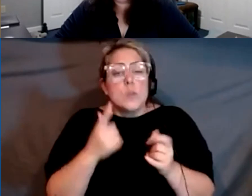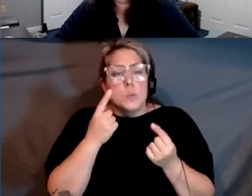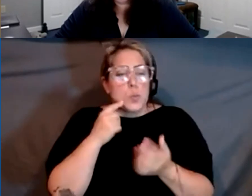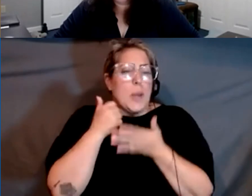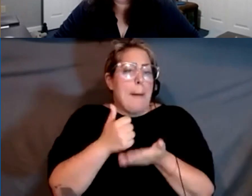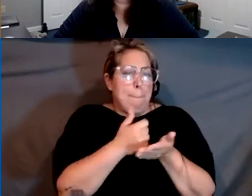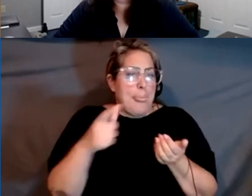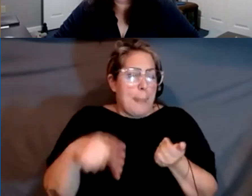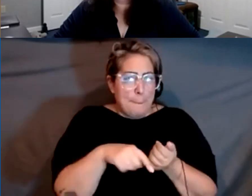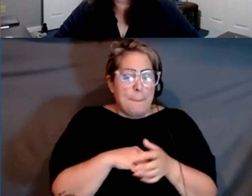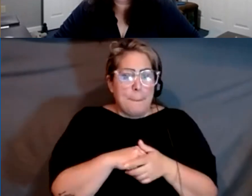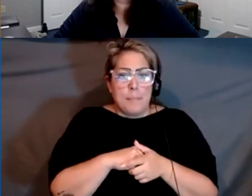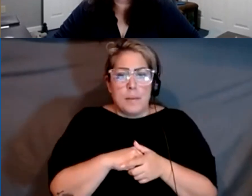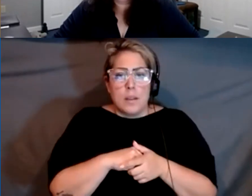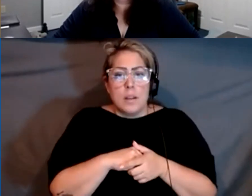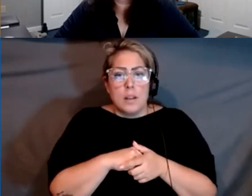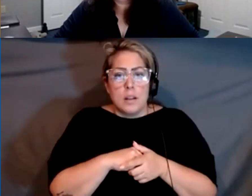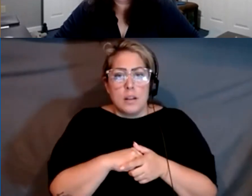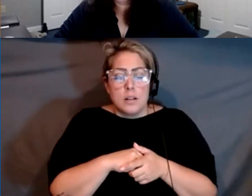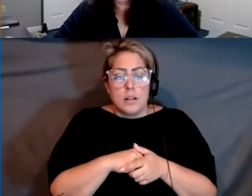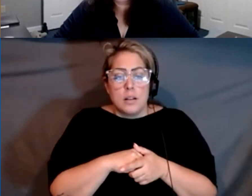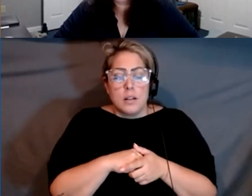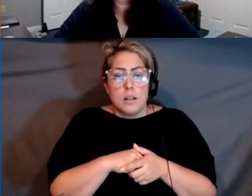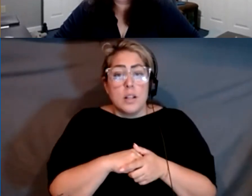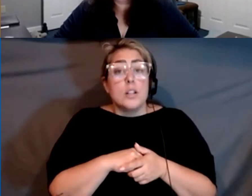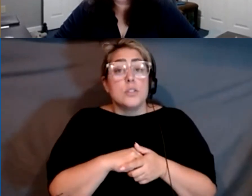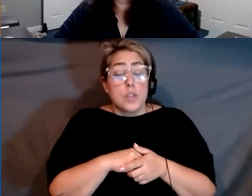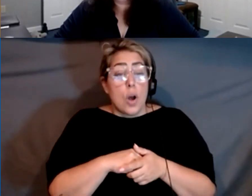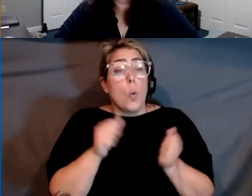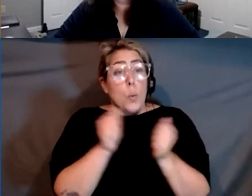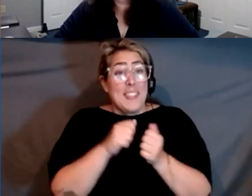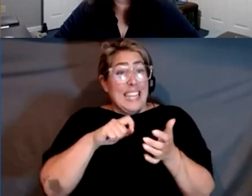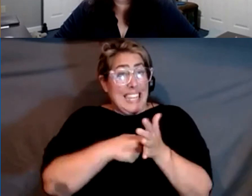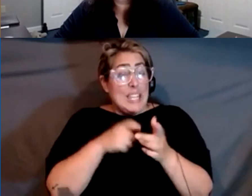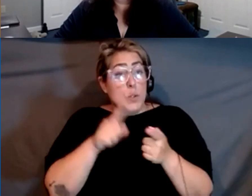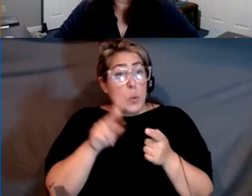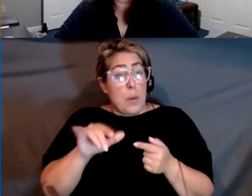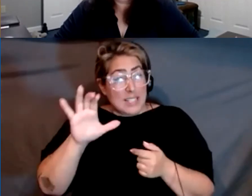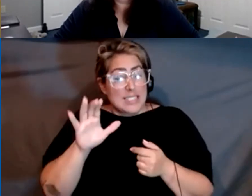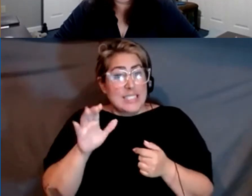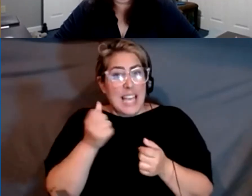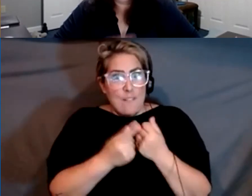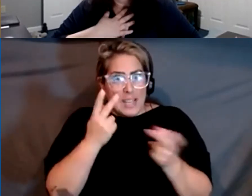city. We are engaged with Key to NYC which is really important. And personally -- I will speak